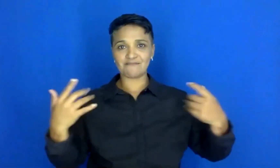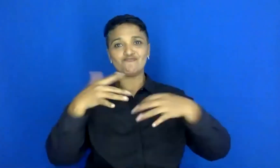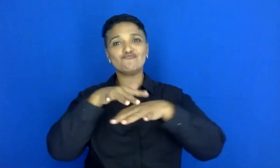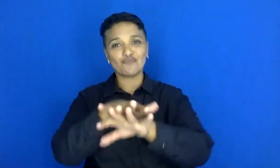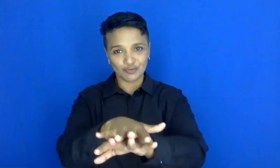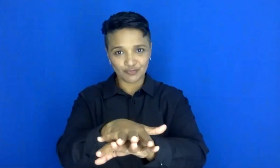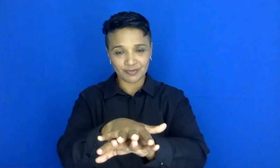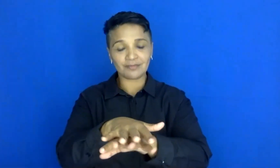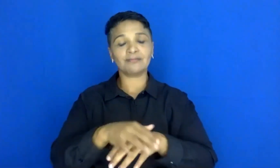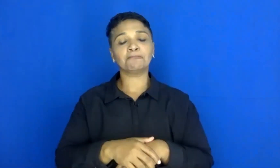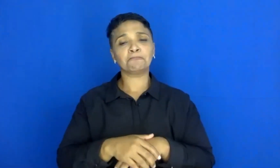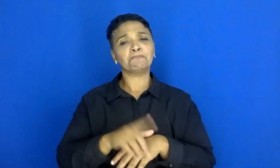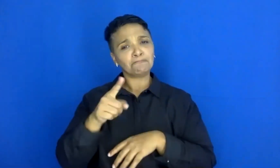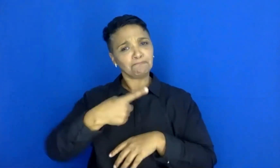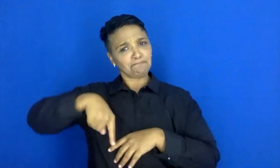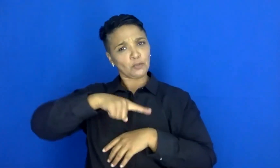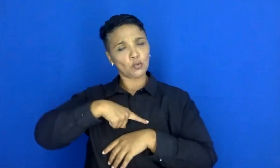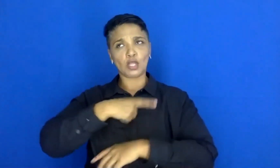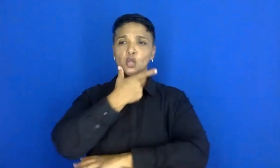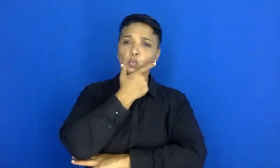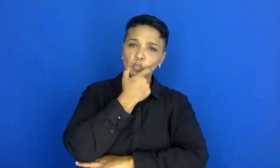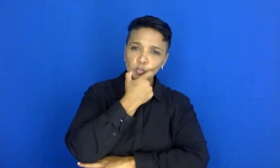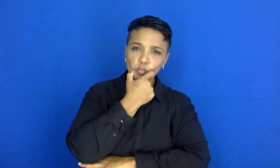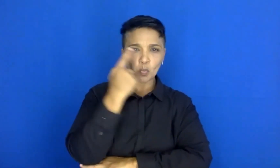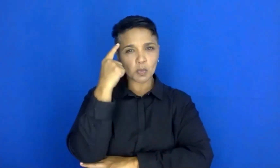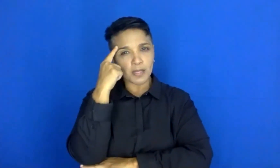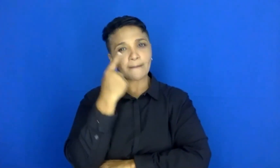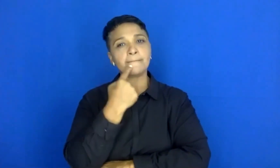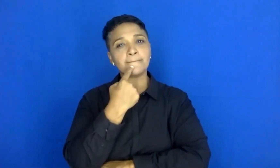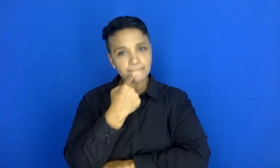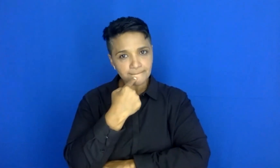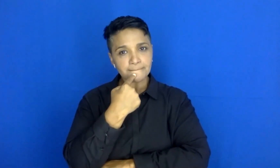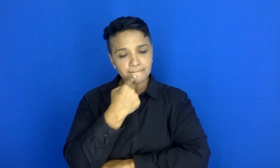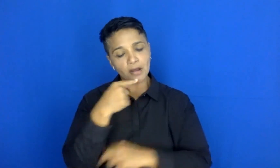course really thinking about very critically other issues that were brought up especially a